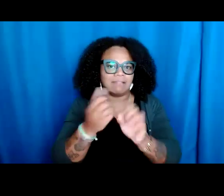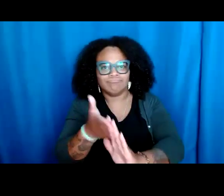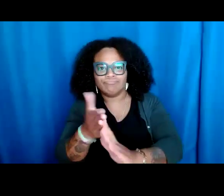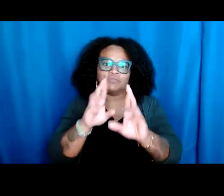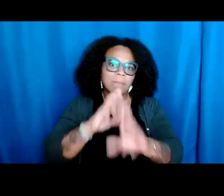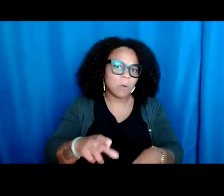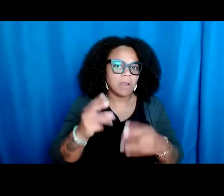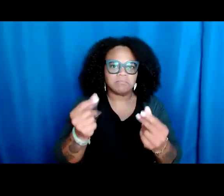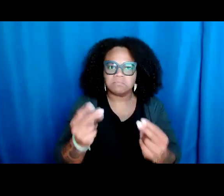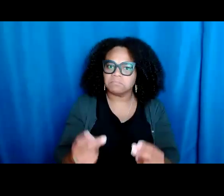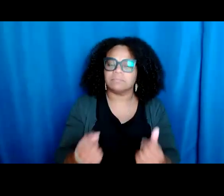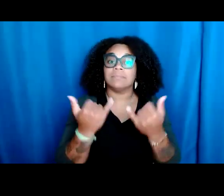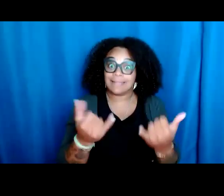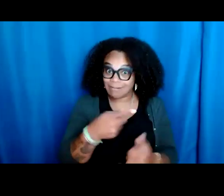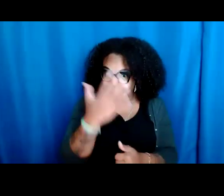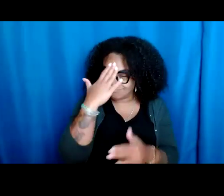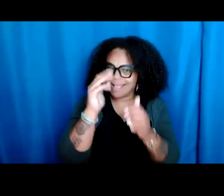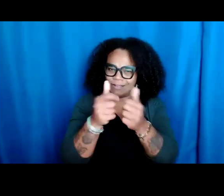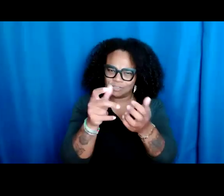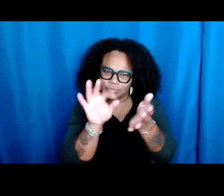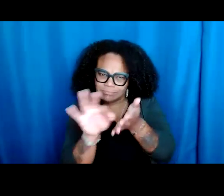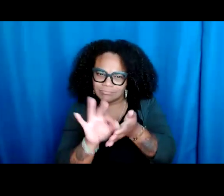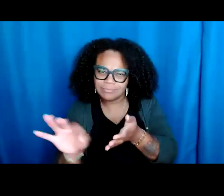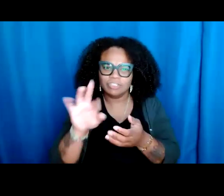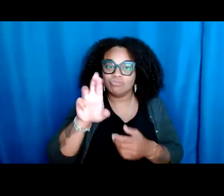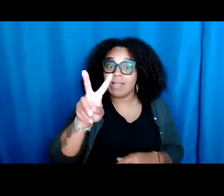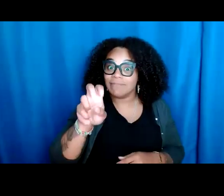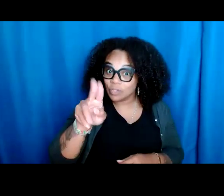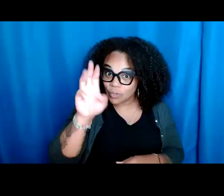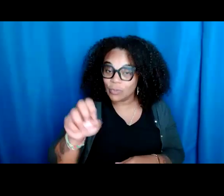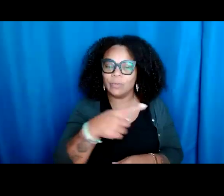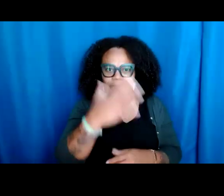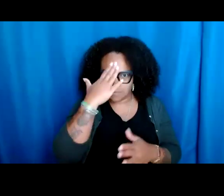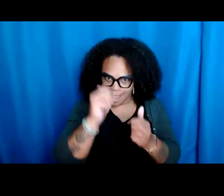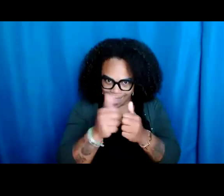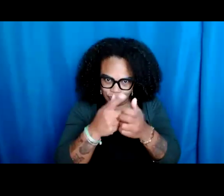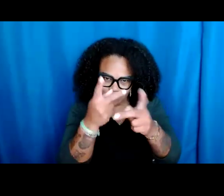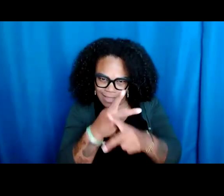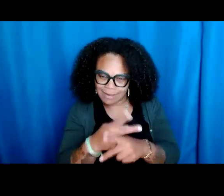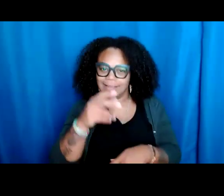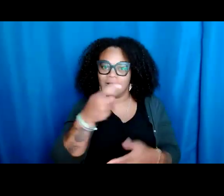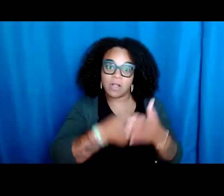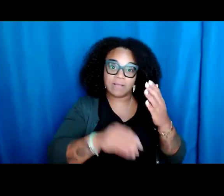Now he knows how to compute his revenue, his cost of goods sold, and his gross profit,